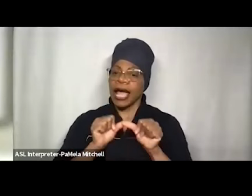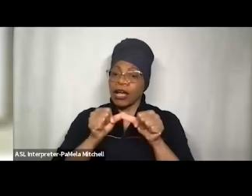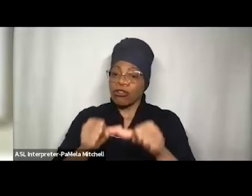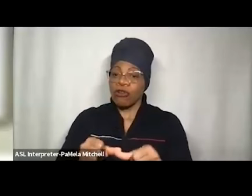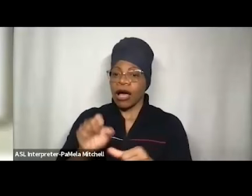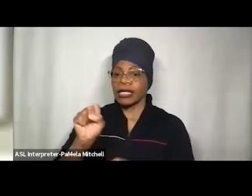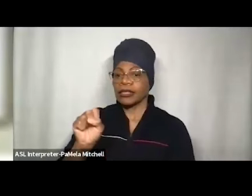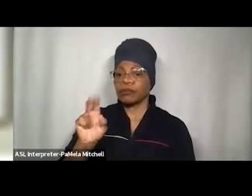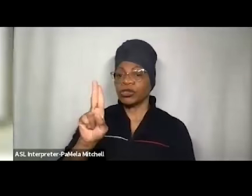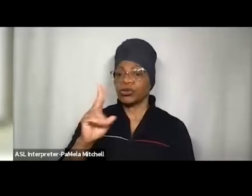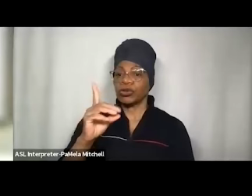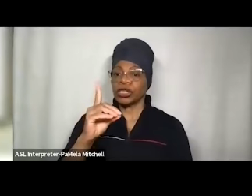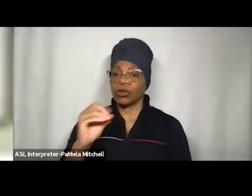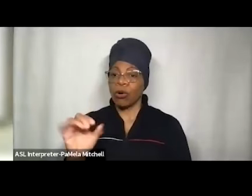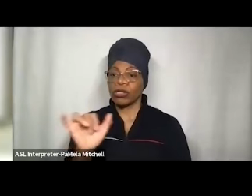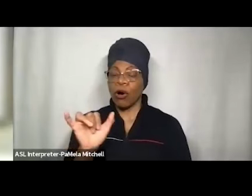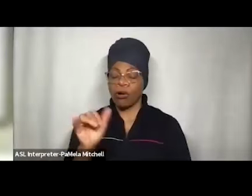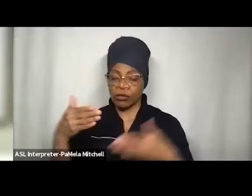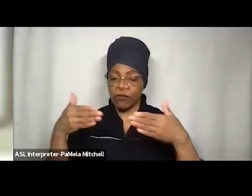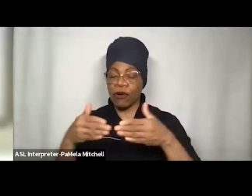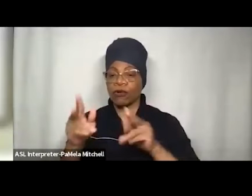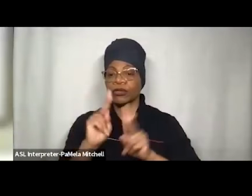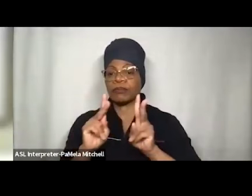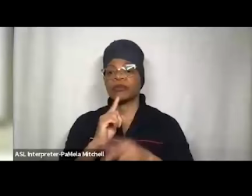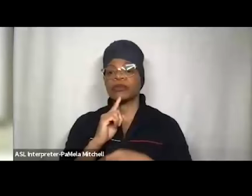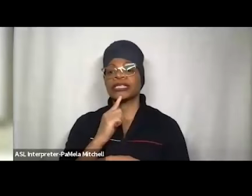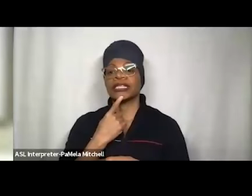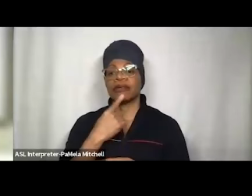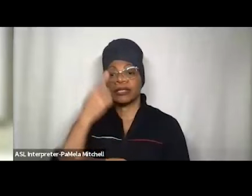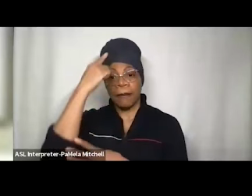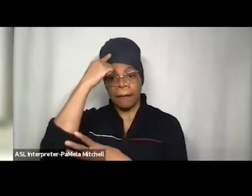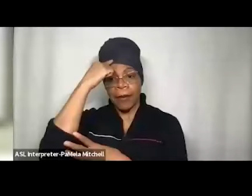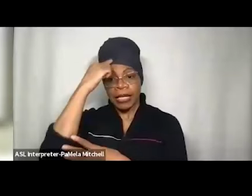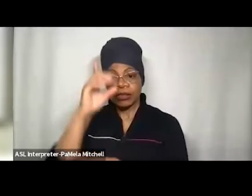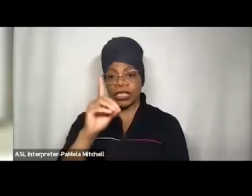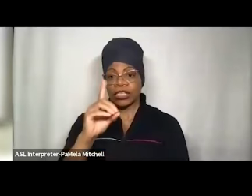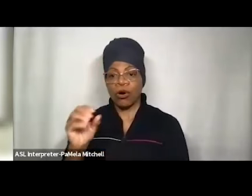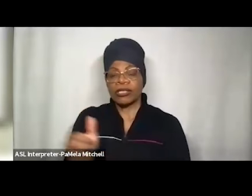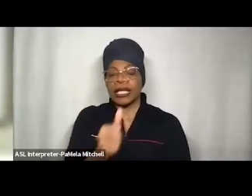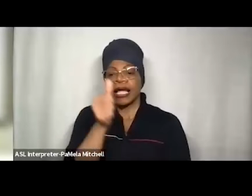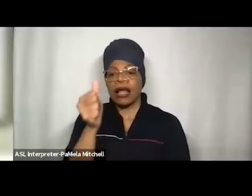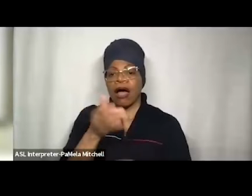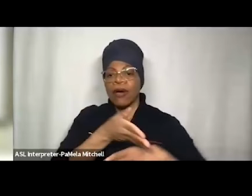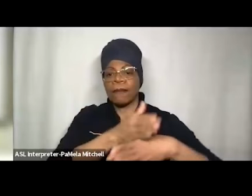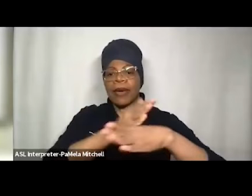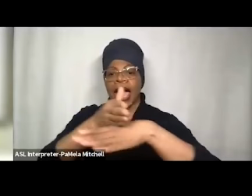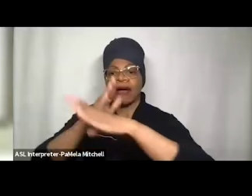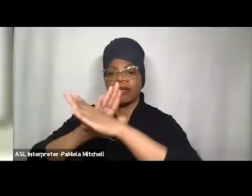We wanna focus on persons with serious mental illness and other barriers to engagement in effective